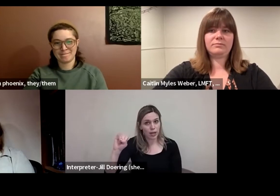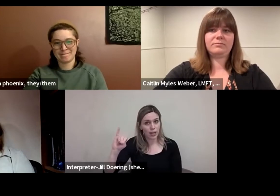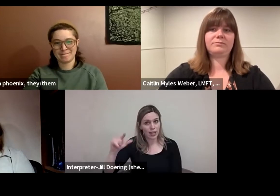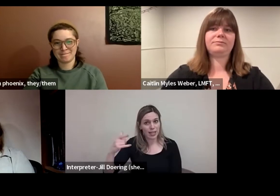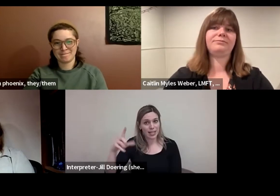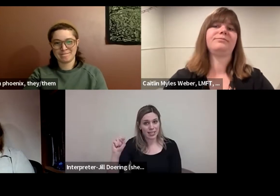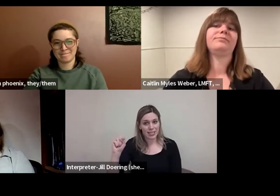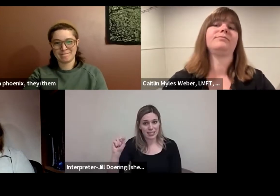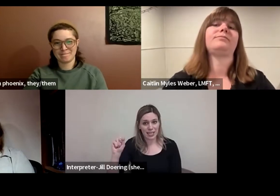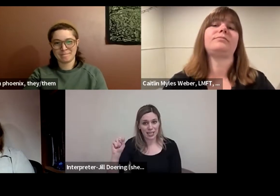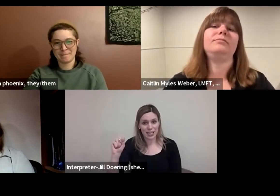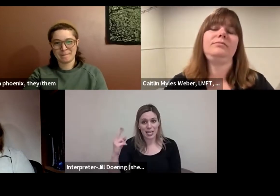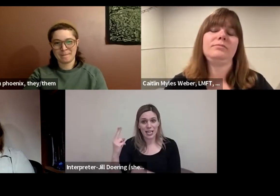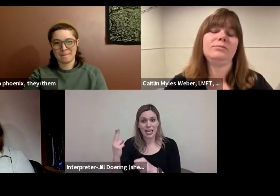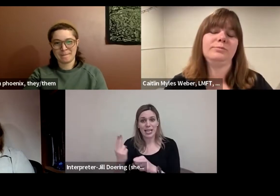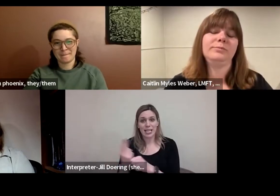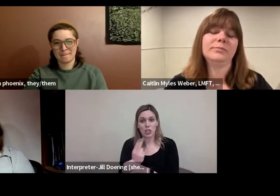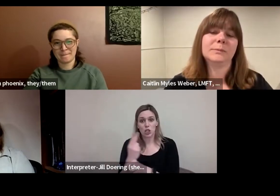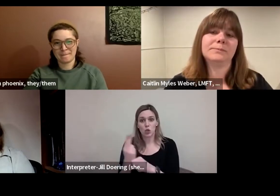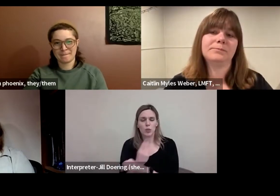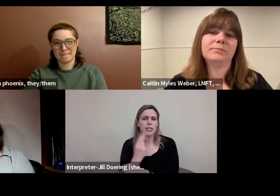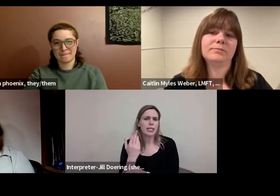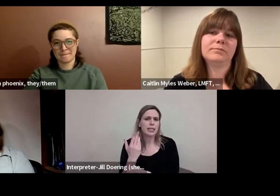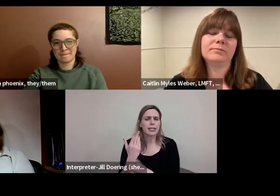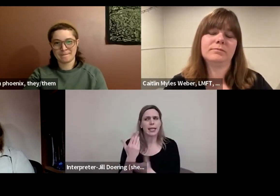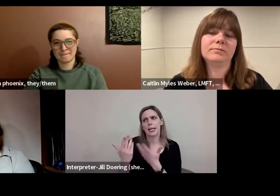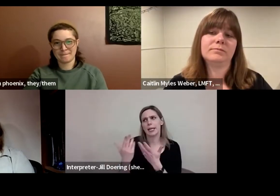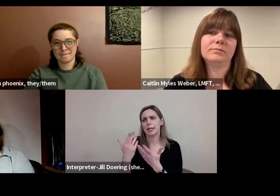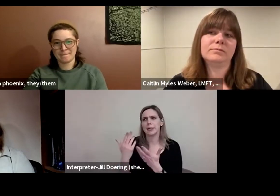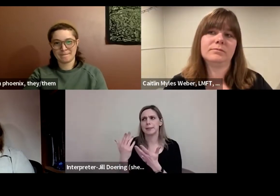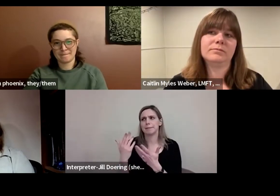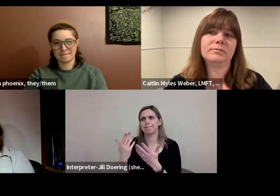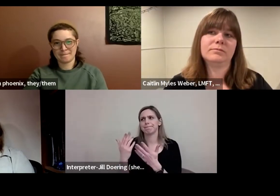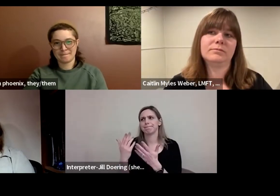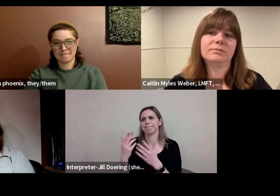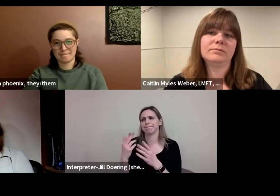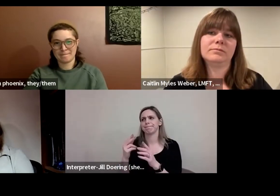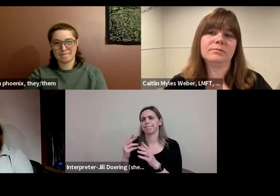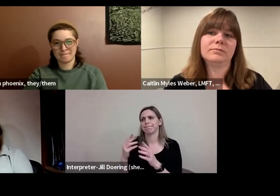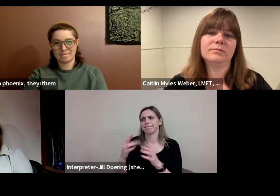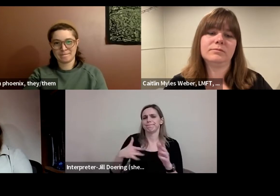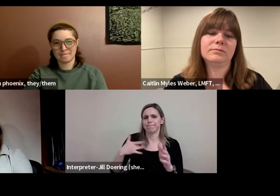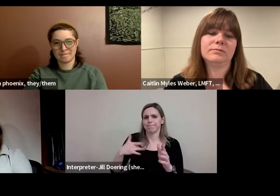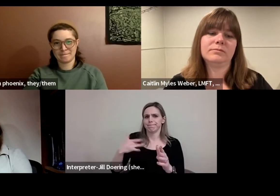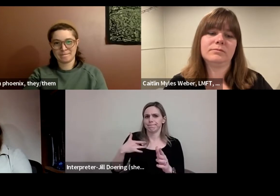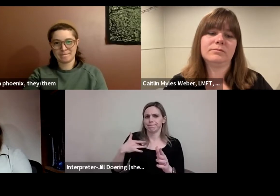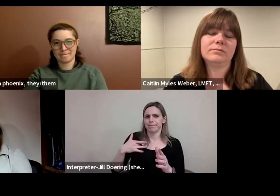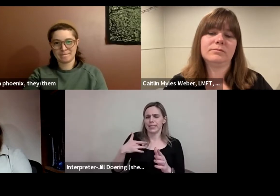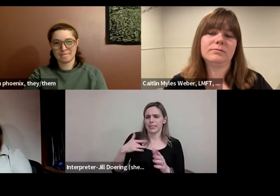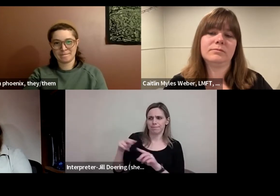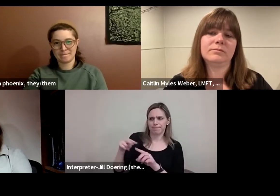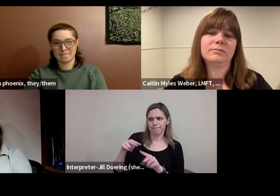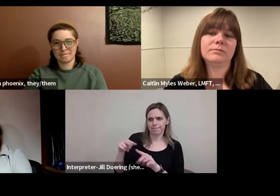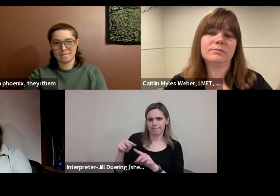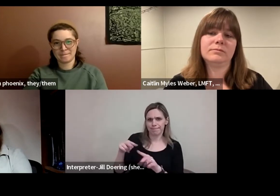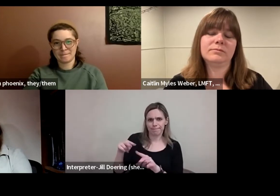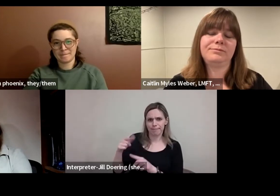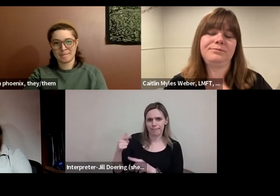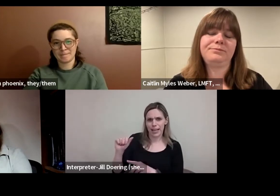in the therapeutic relationship is that assessment of risk, right? If someone is engaging